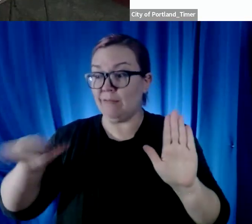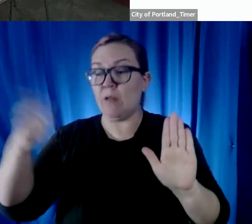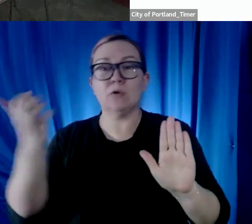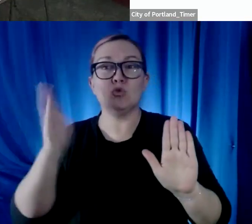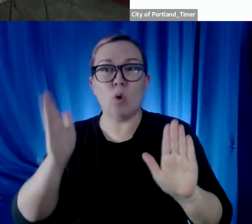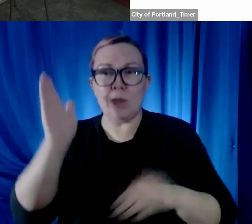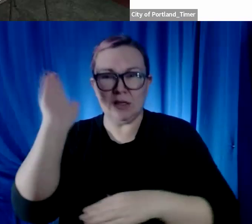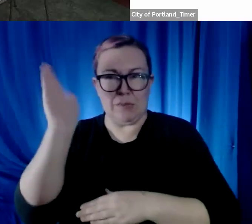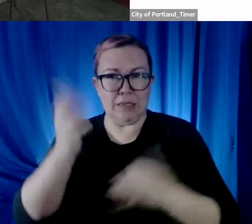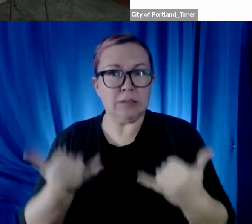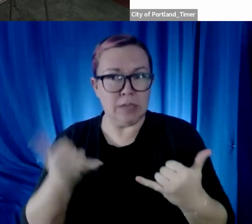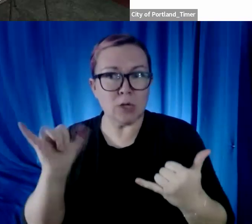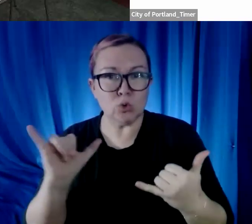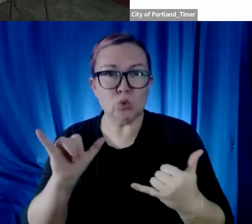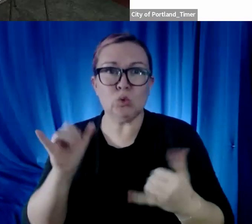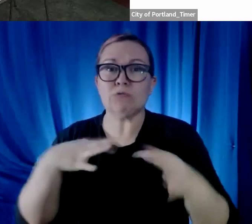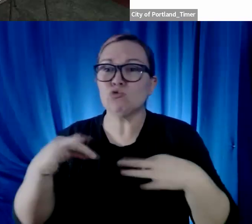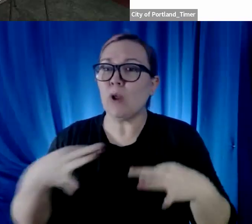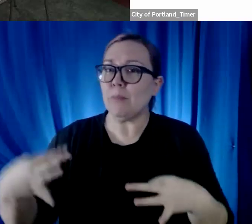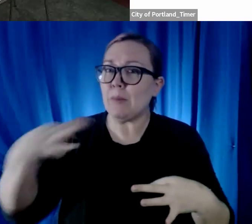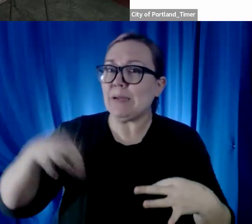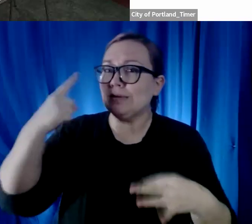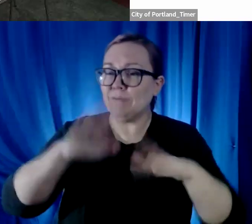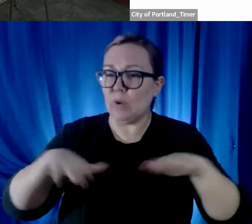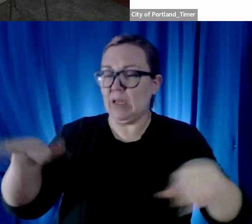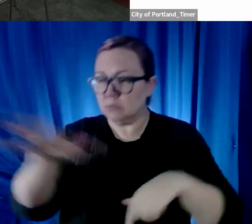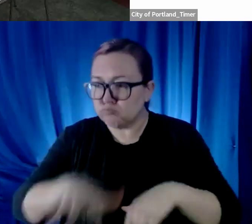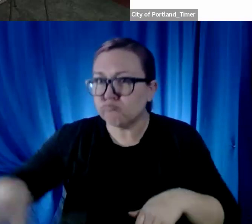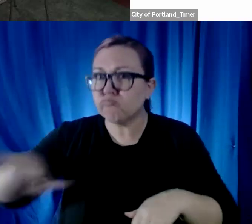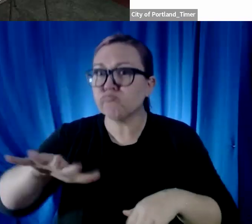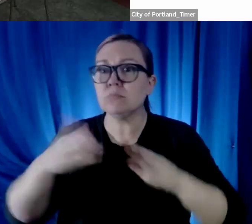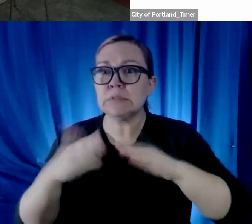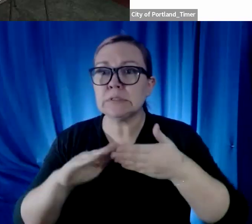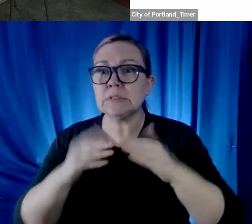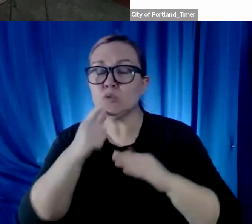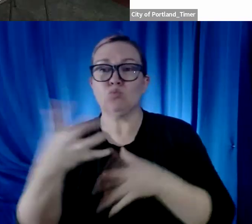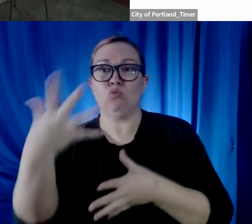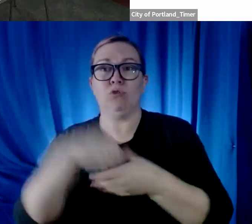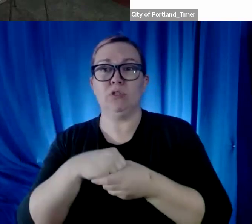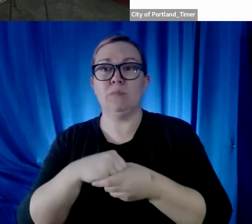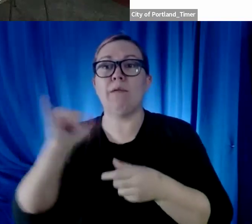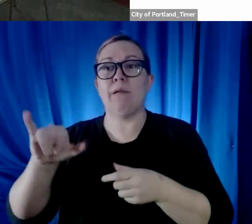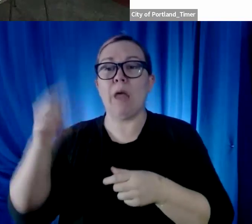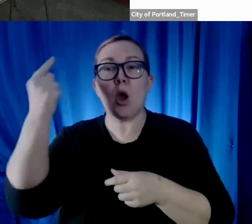To describe the benefits to kids throughout the city who participate in the Golden Ball program.